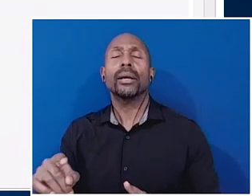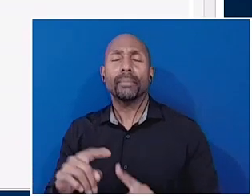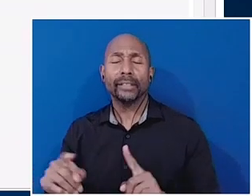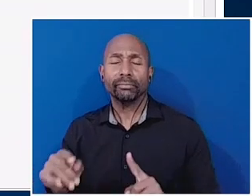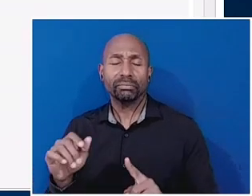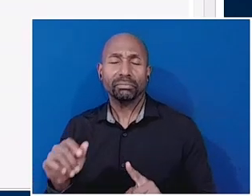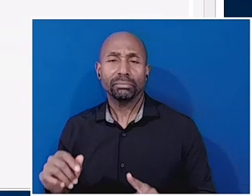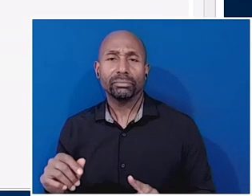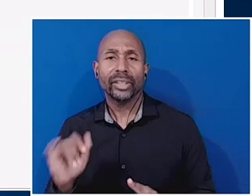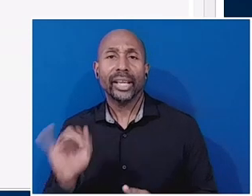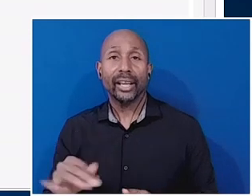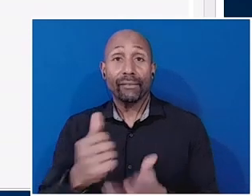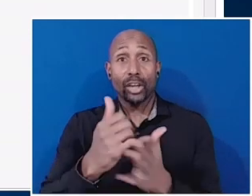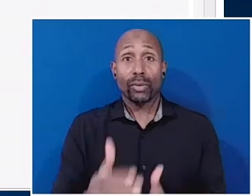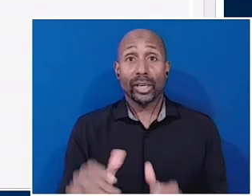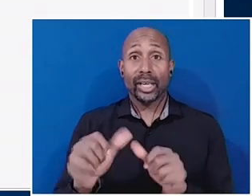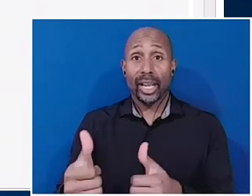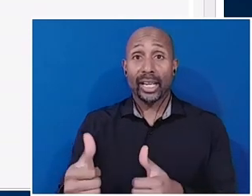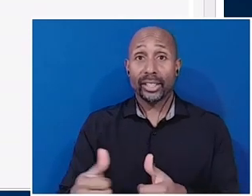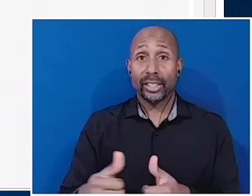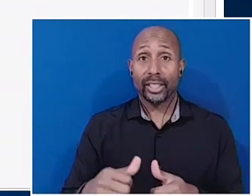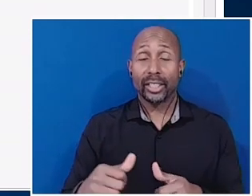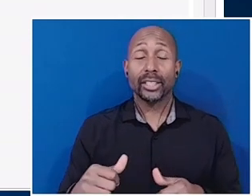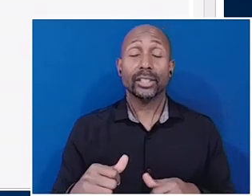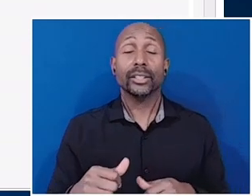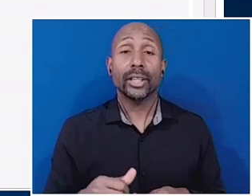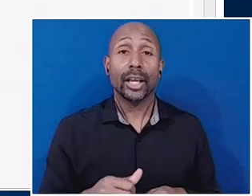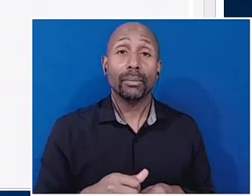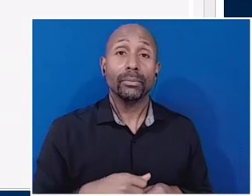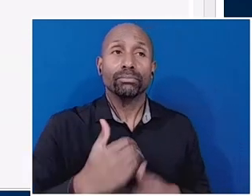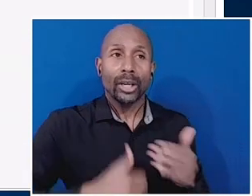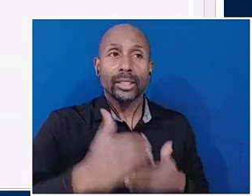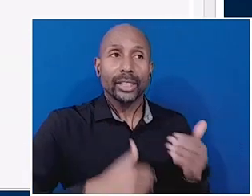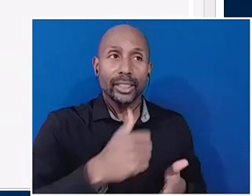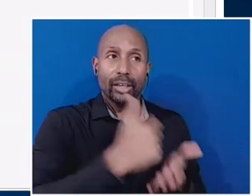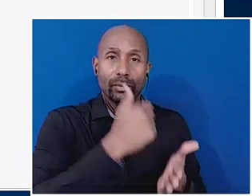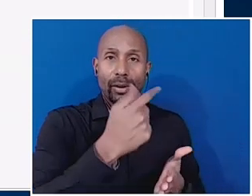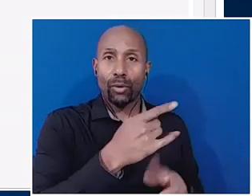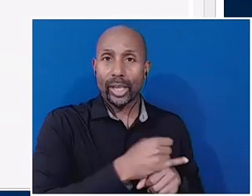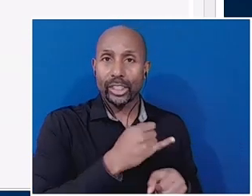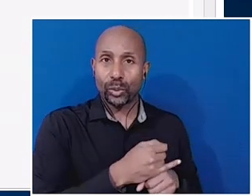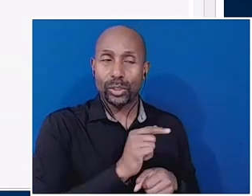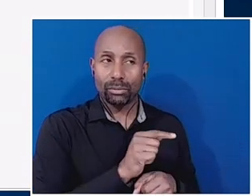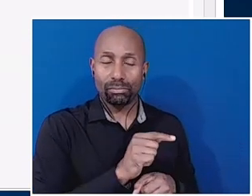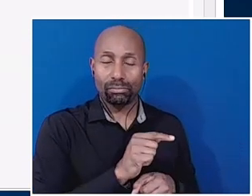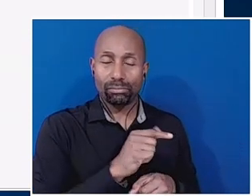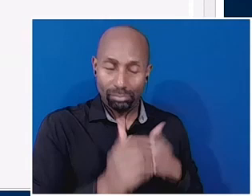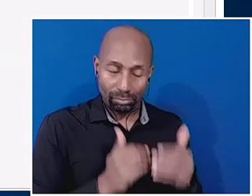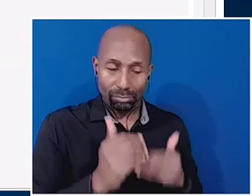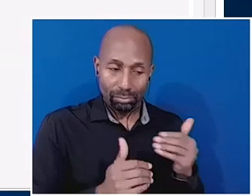an accreditation group at an institution and an institution has farmed those